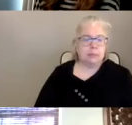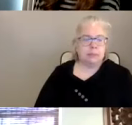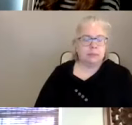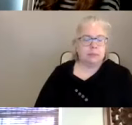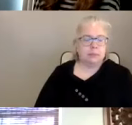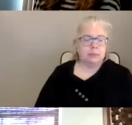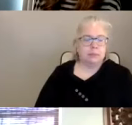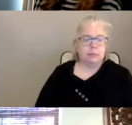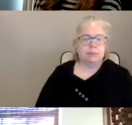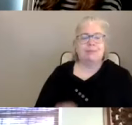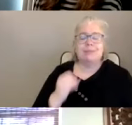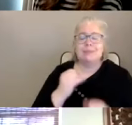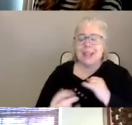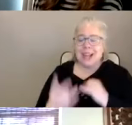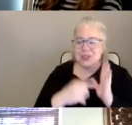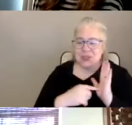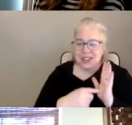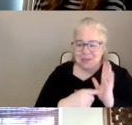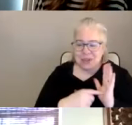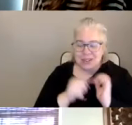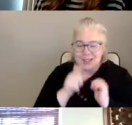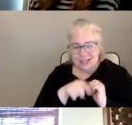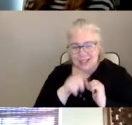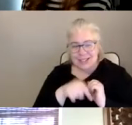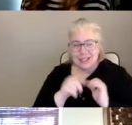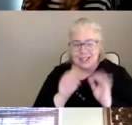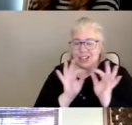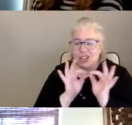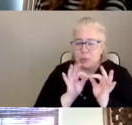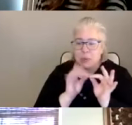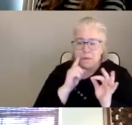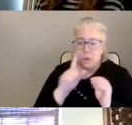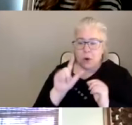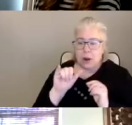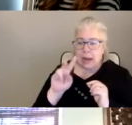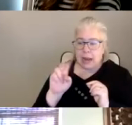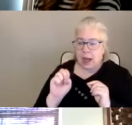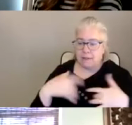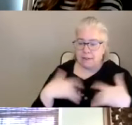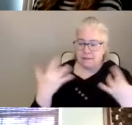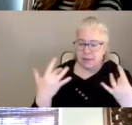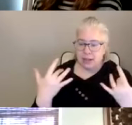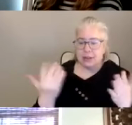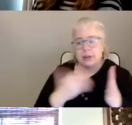The last two examples that I'll give you are interpreters for live events. So again, with the food pantry